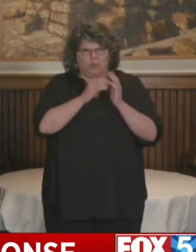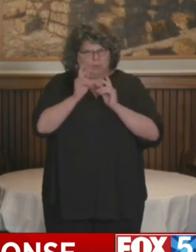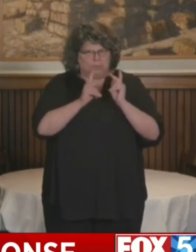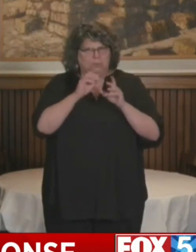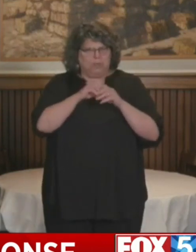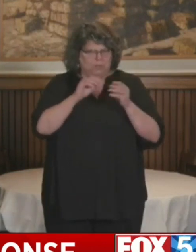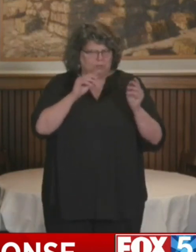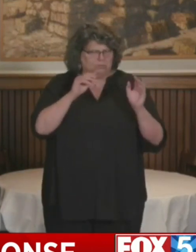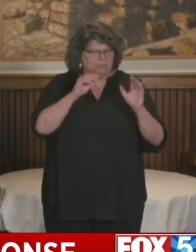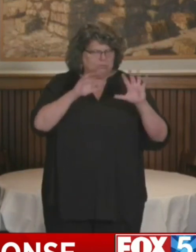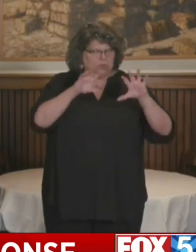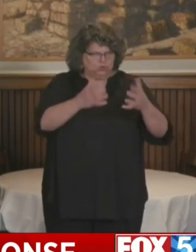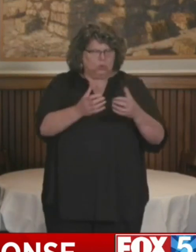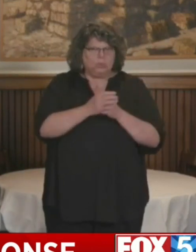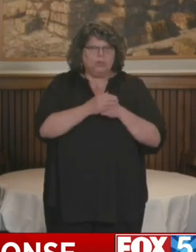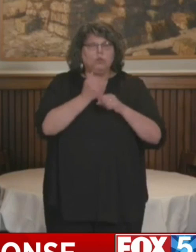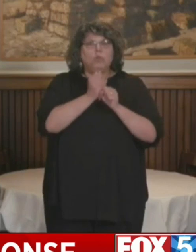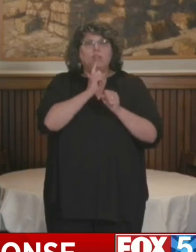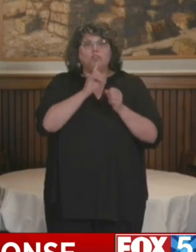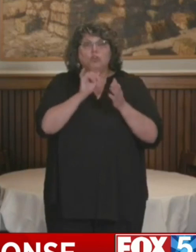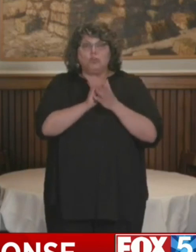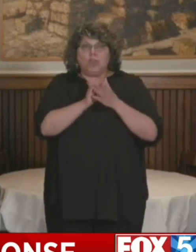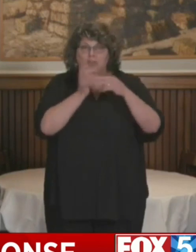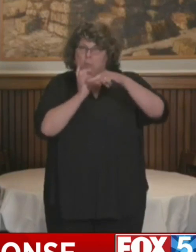TO MEET AT LEAST NEEDS OF 15